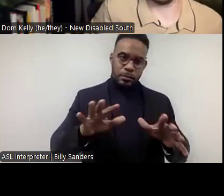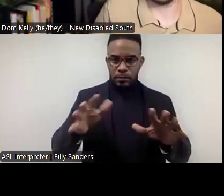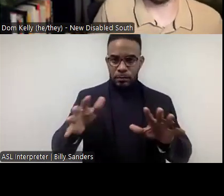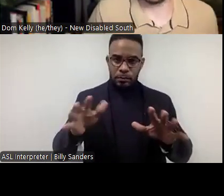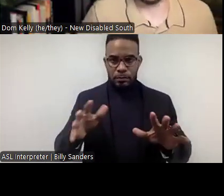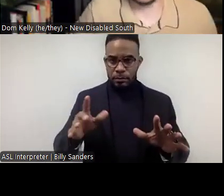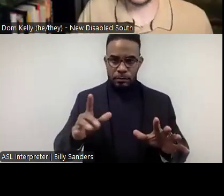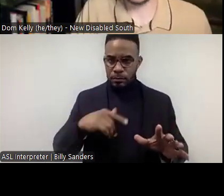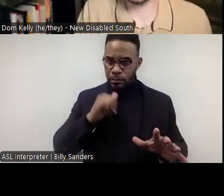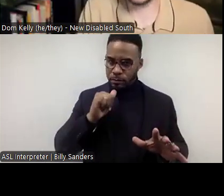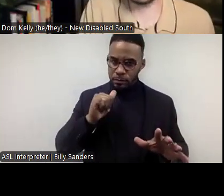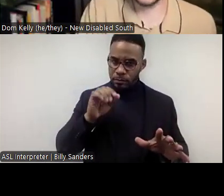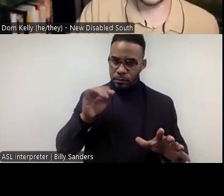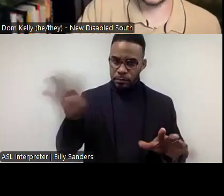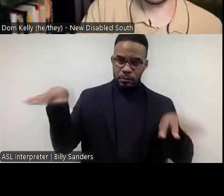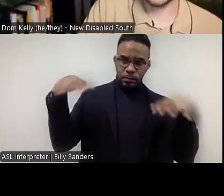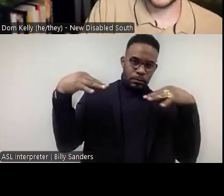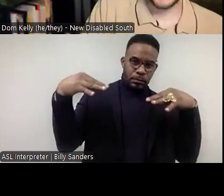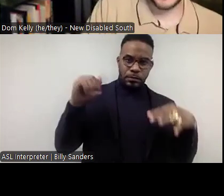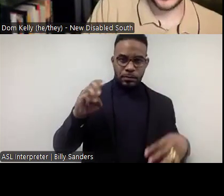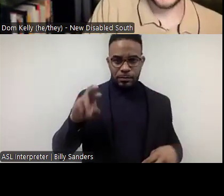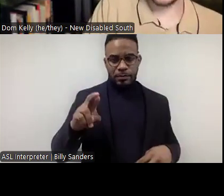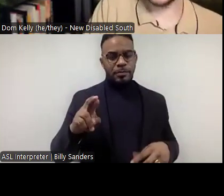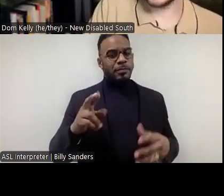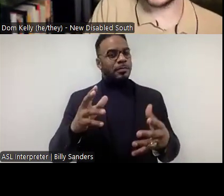smiling because I really want to hear Amber's answer. But I'